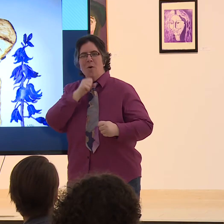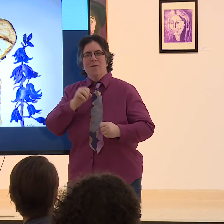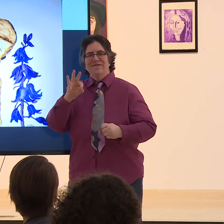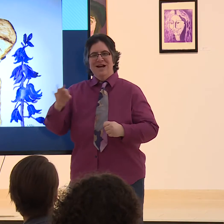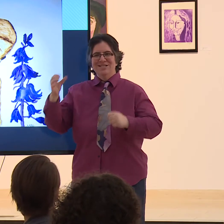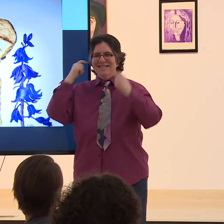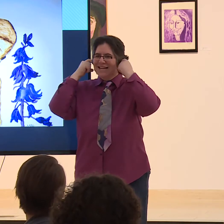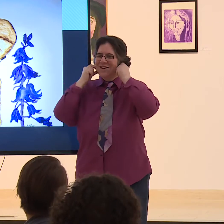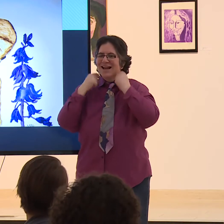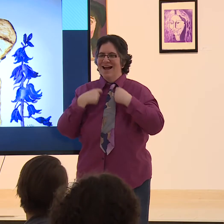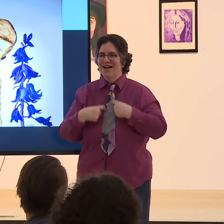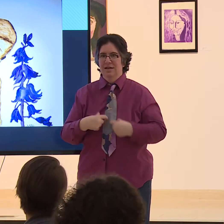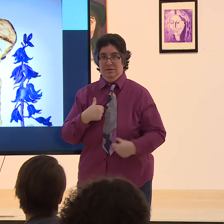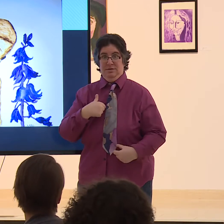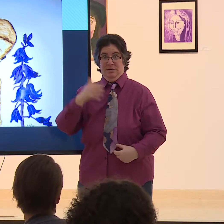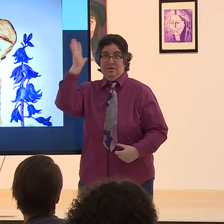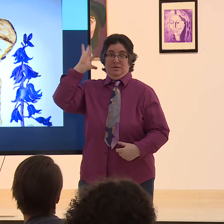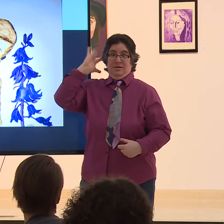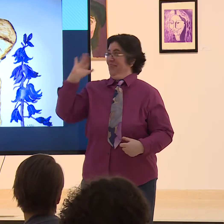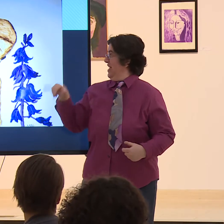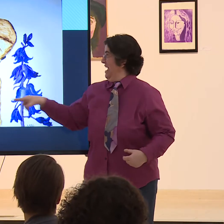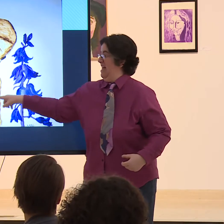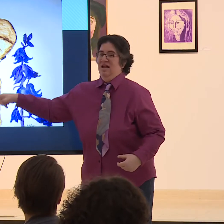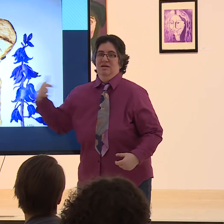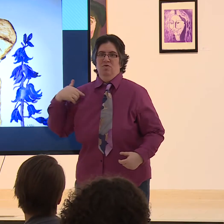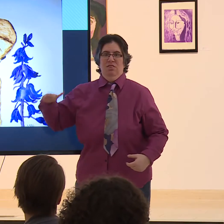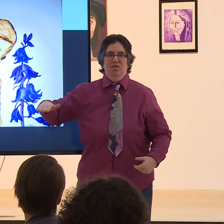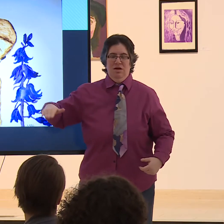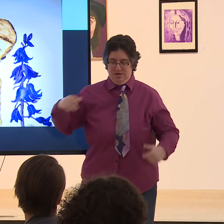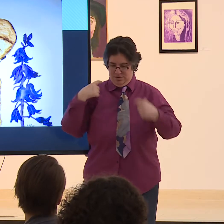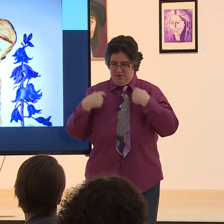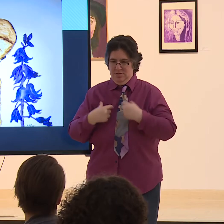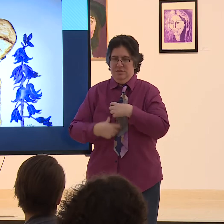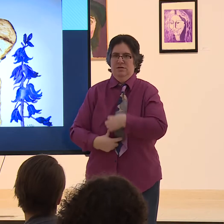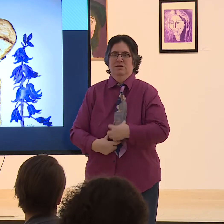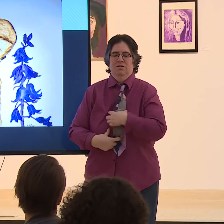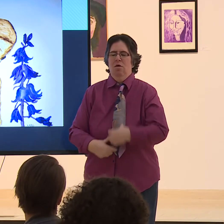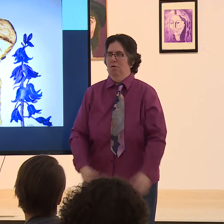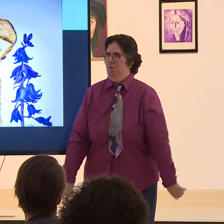but they've got the old-fashioned hearing aids. That's what I experienced when I was a kid,